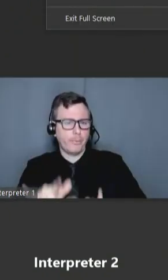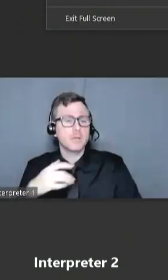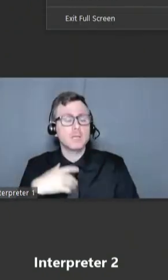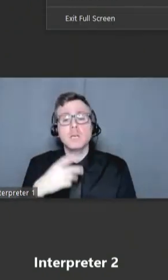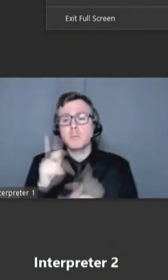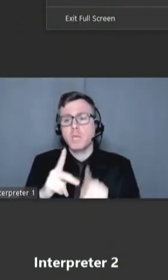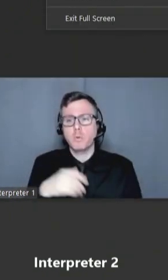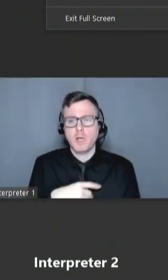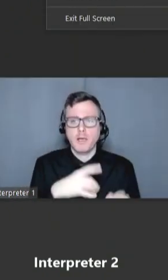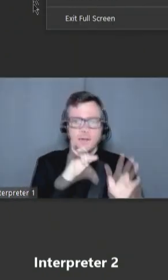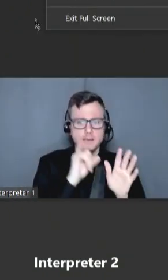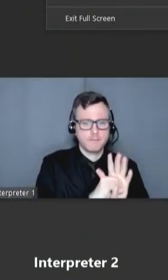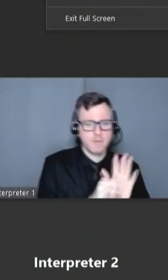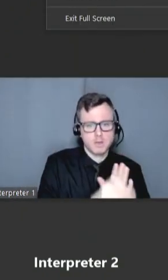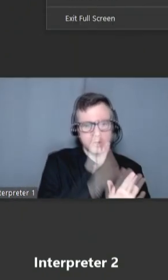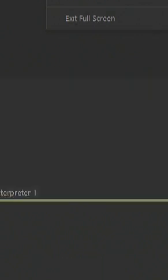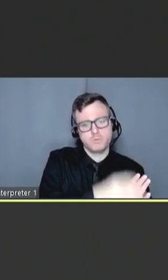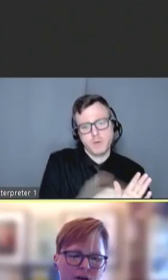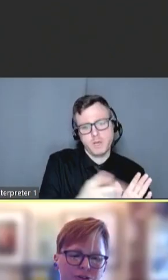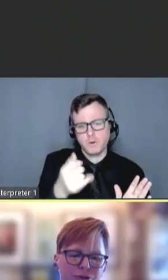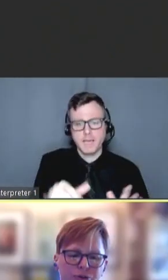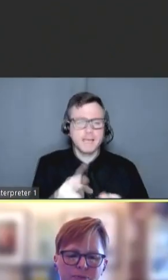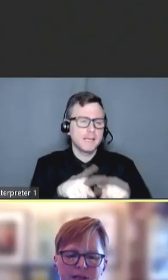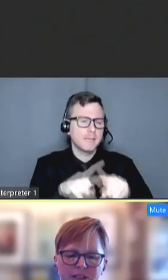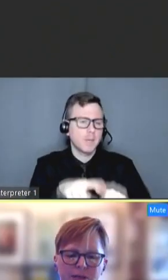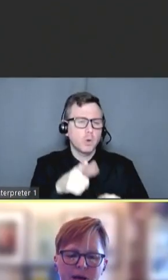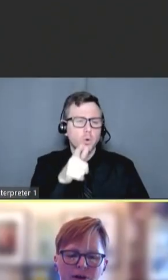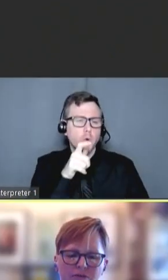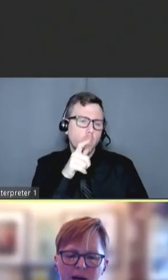depending on who they are partnered with at the moment. There is also a tremendous